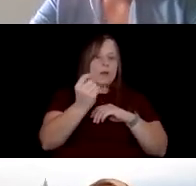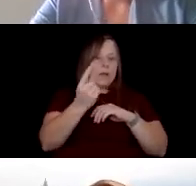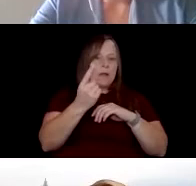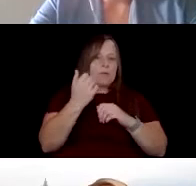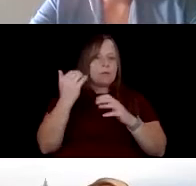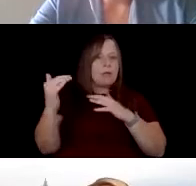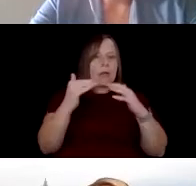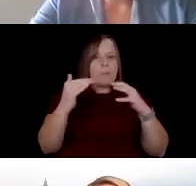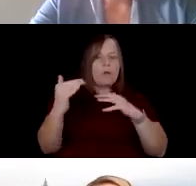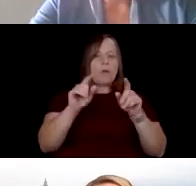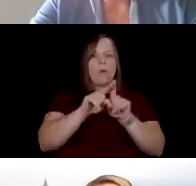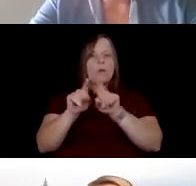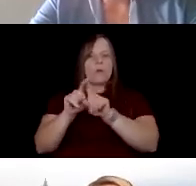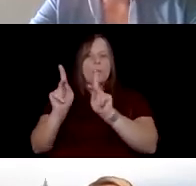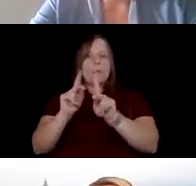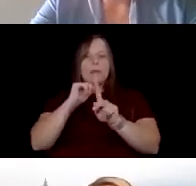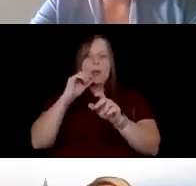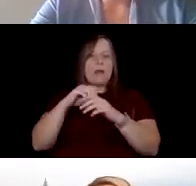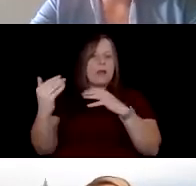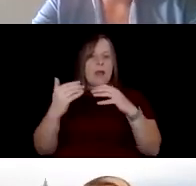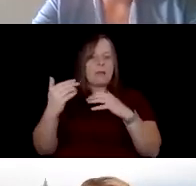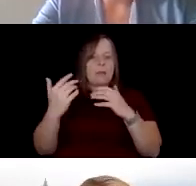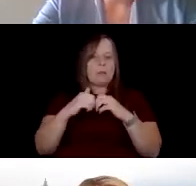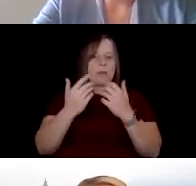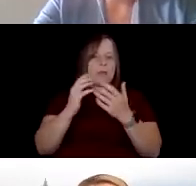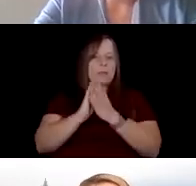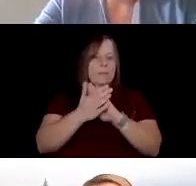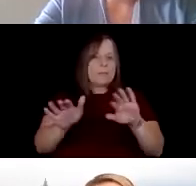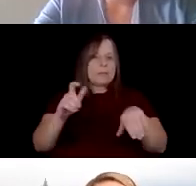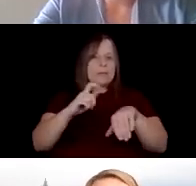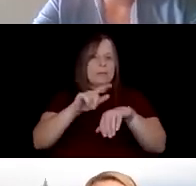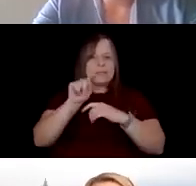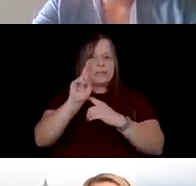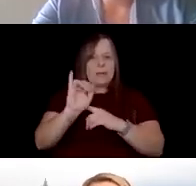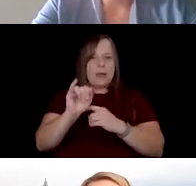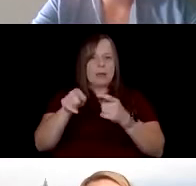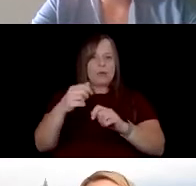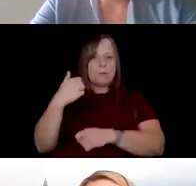And it can also be people who did not serve in combat or who served during peace time. A TBI during military service